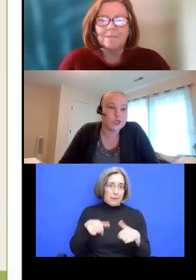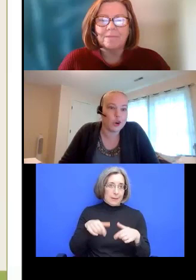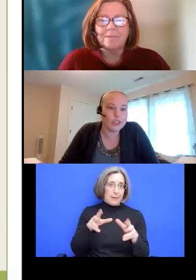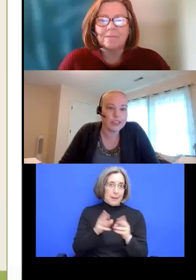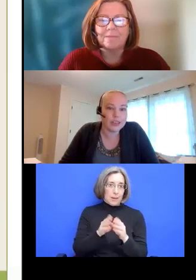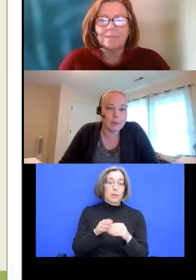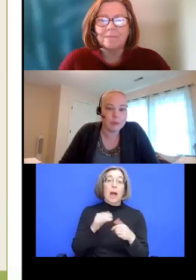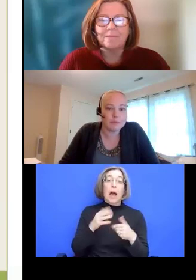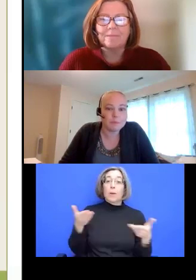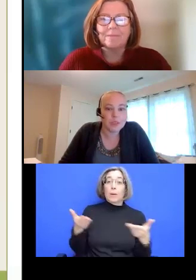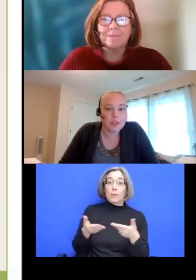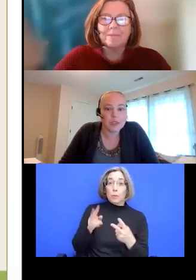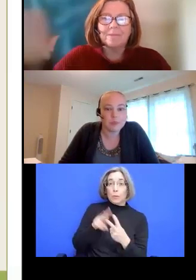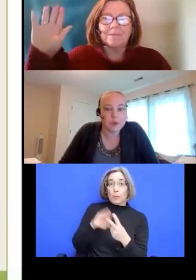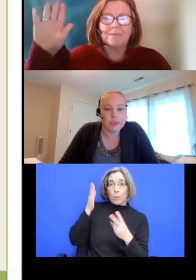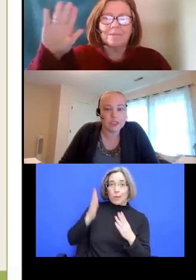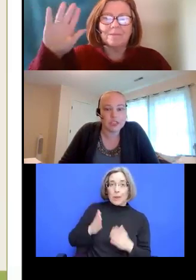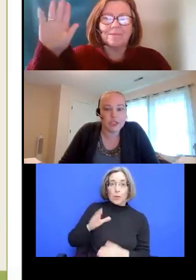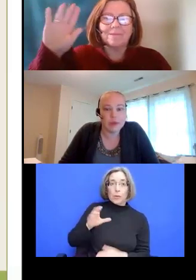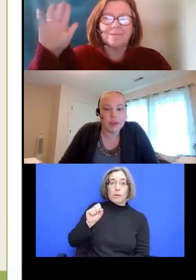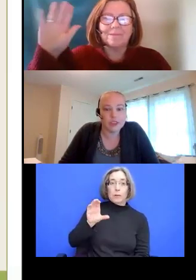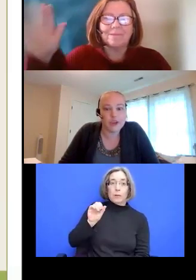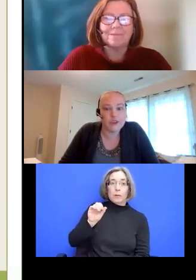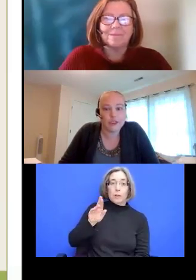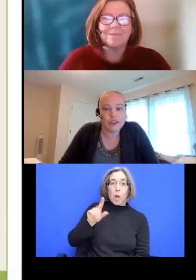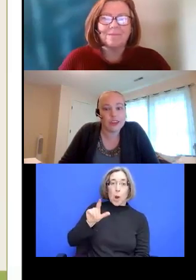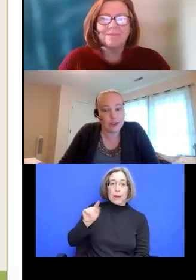Scarlett Gibb, customer relationship manager for the eRA